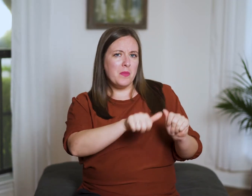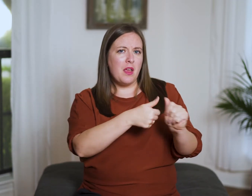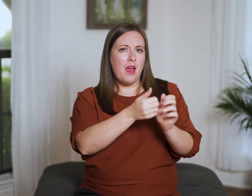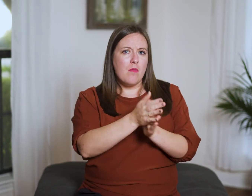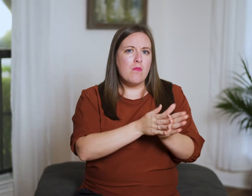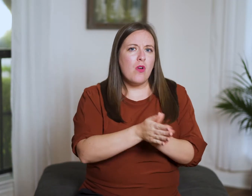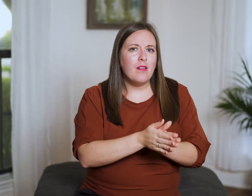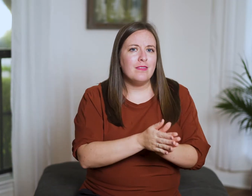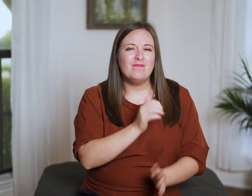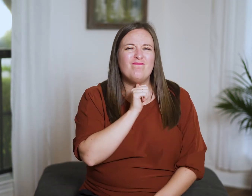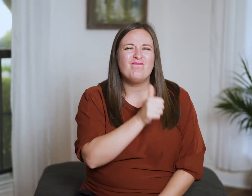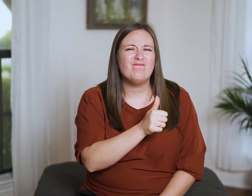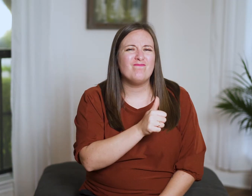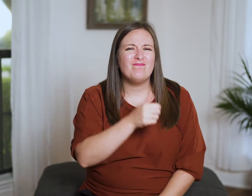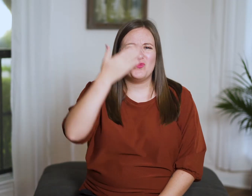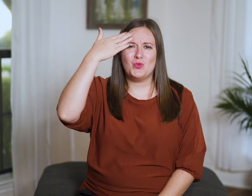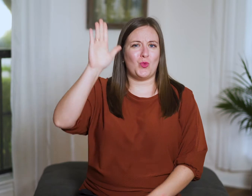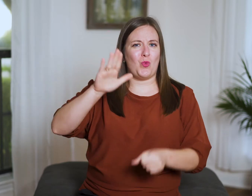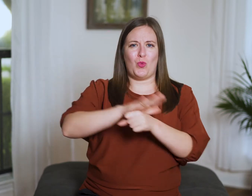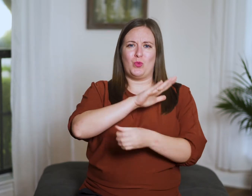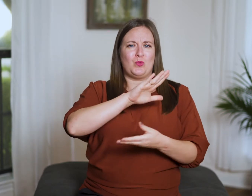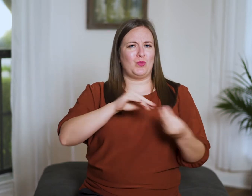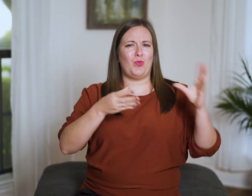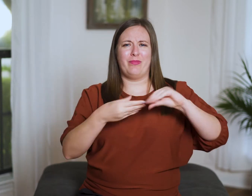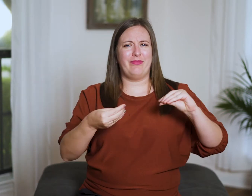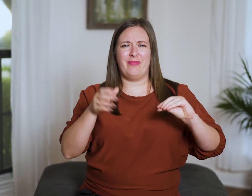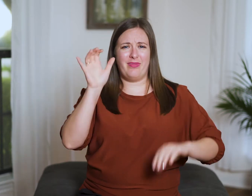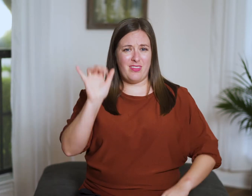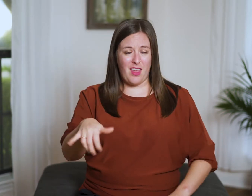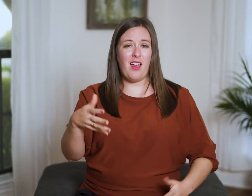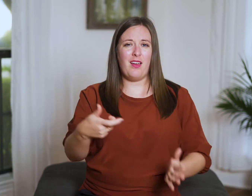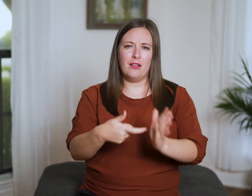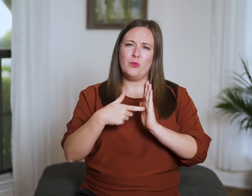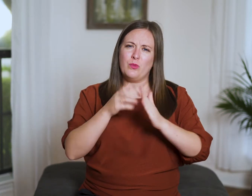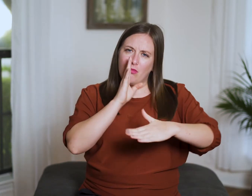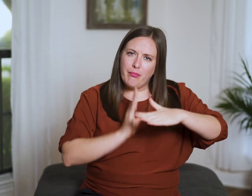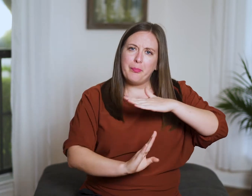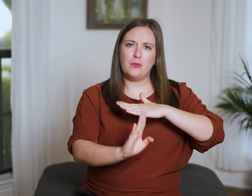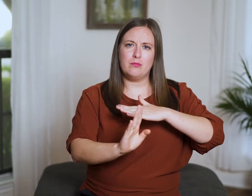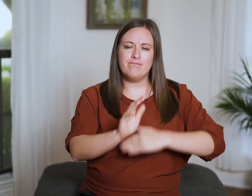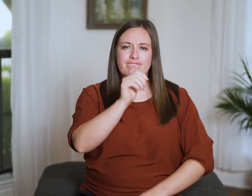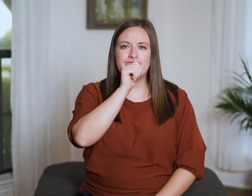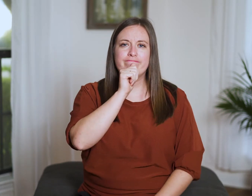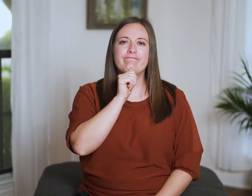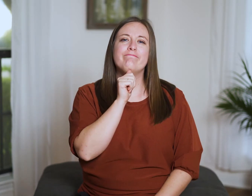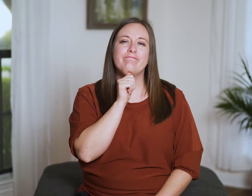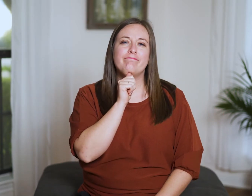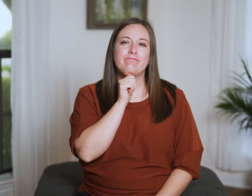or their motives when it doesn’t know the whole story, which requires humility and patience.